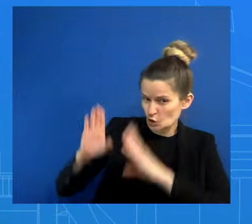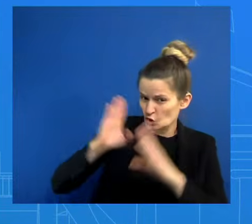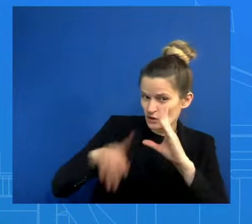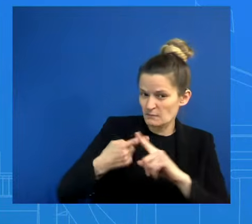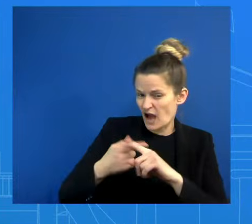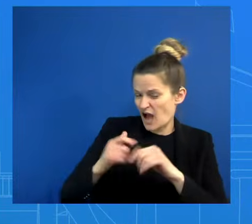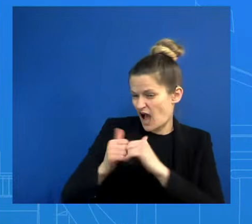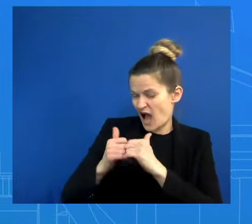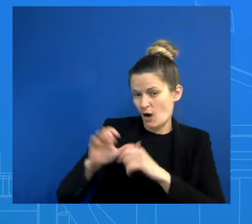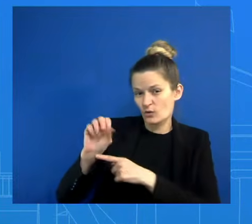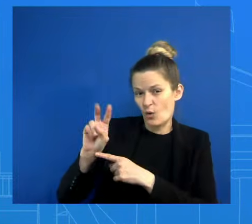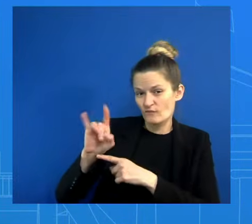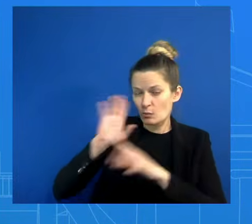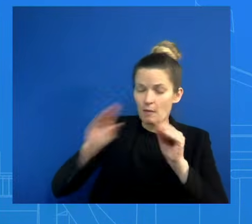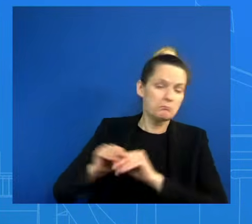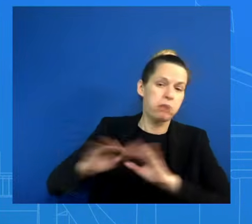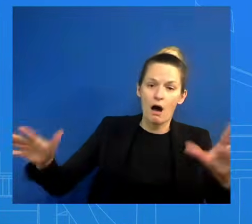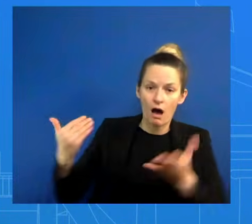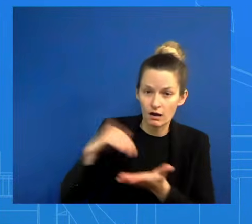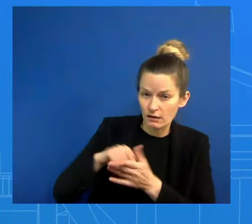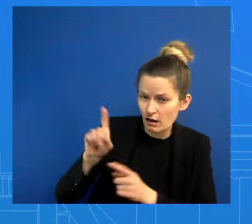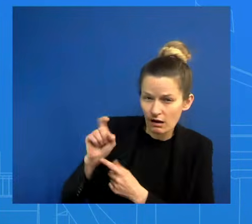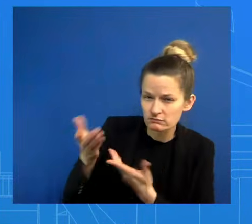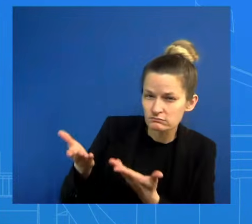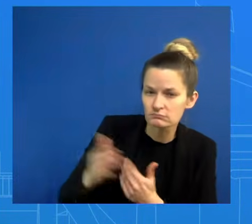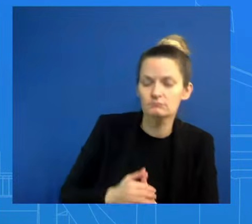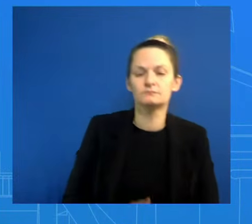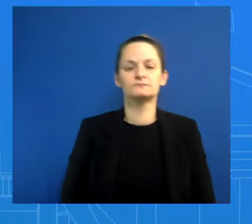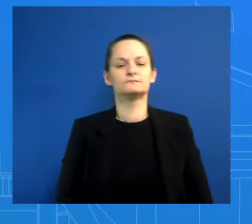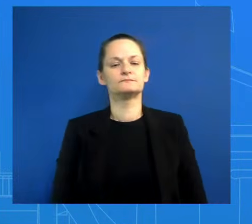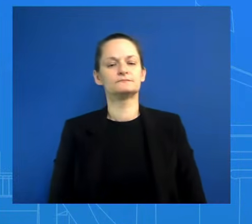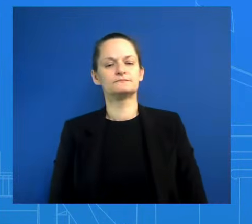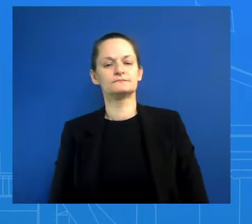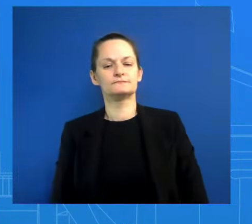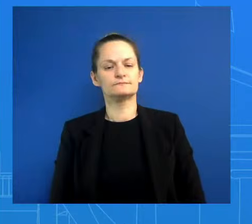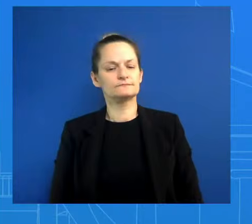I'm certainly not going to comment about them from here. What we have been very clear about is: